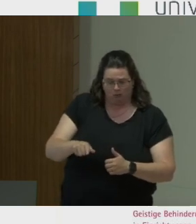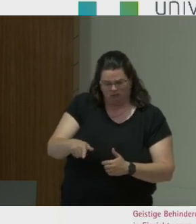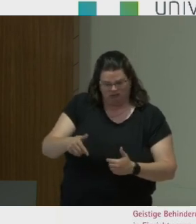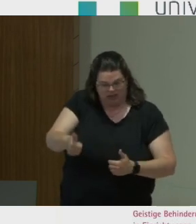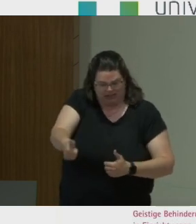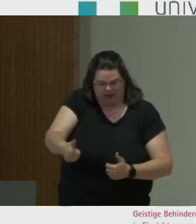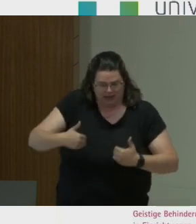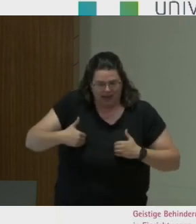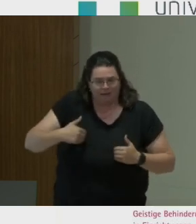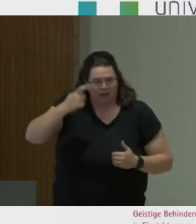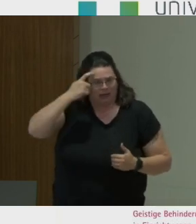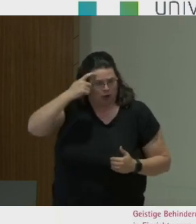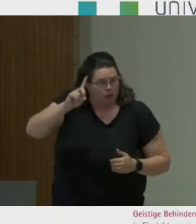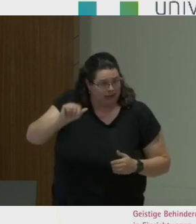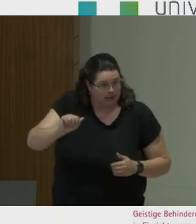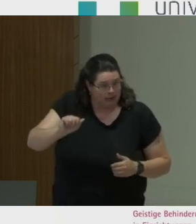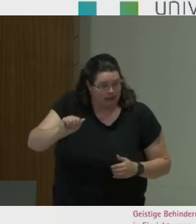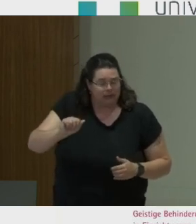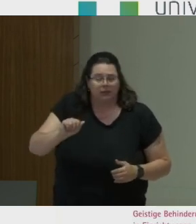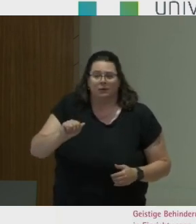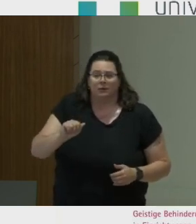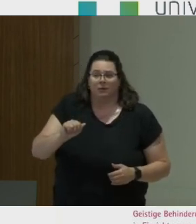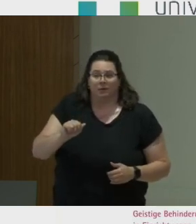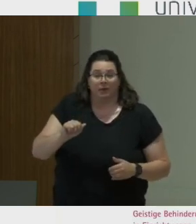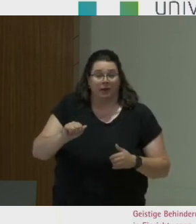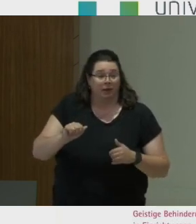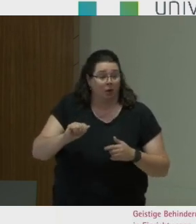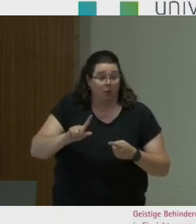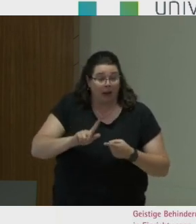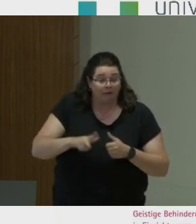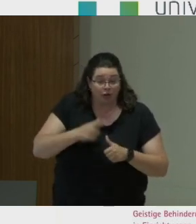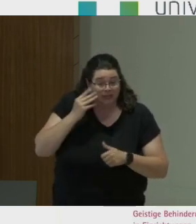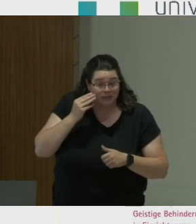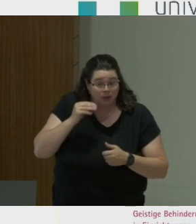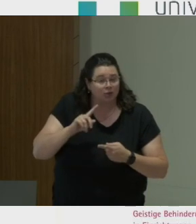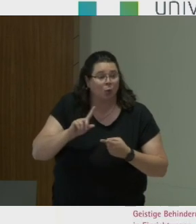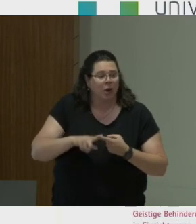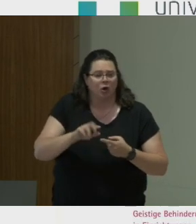disability was when I was at Rostock in the Baltic Sea.